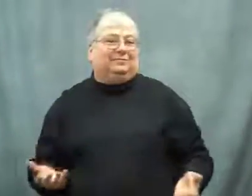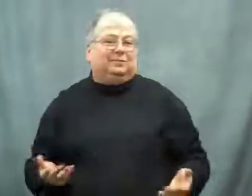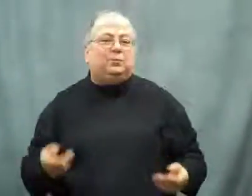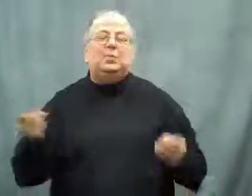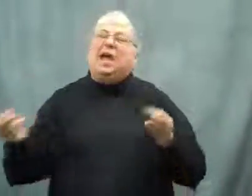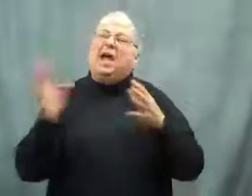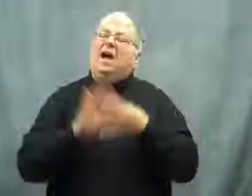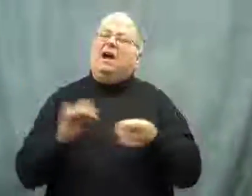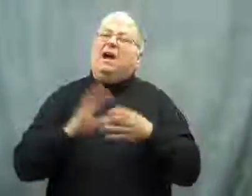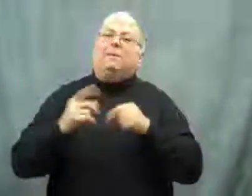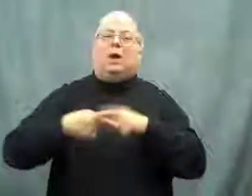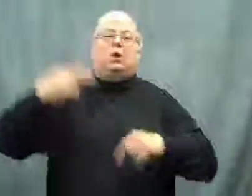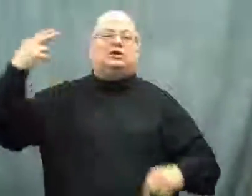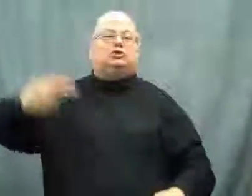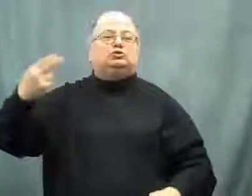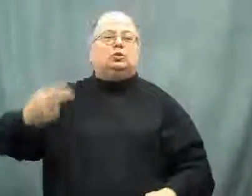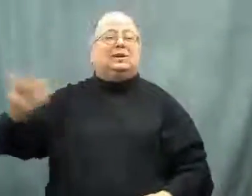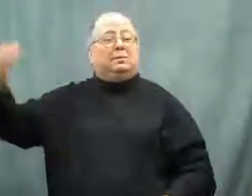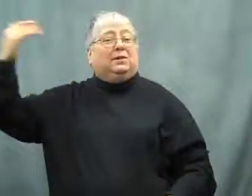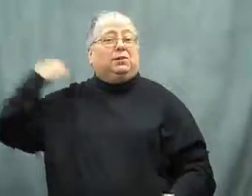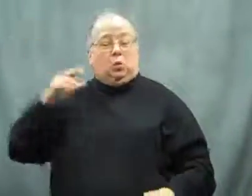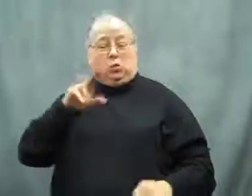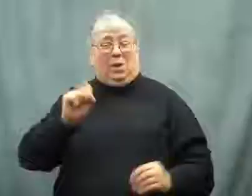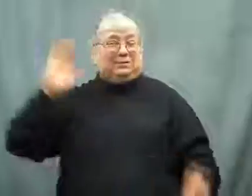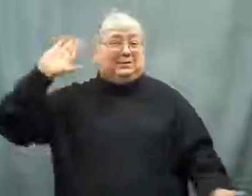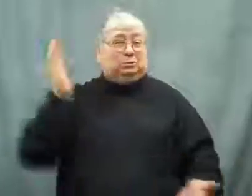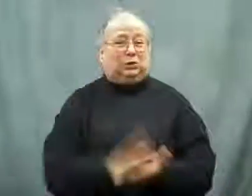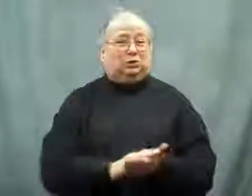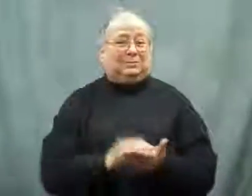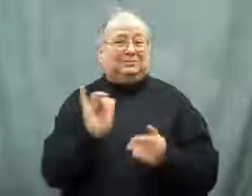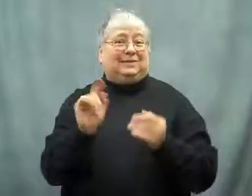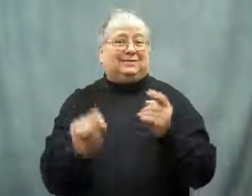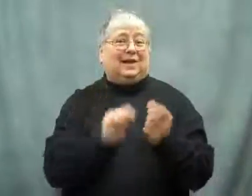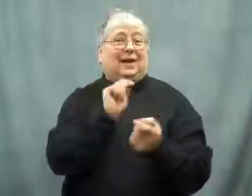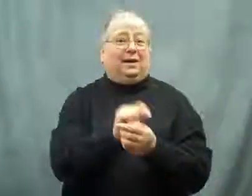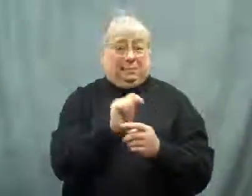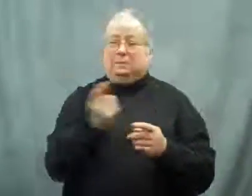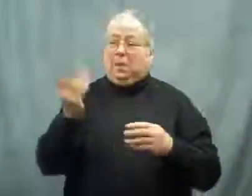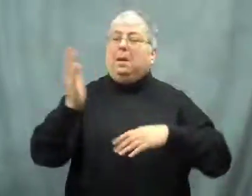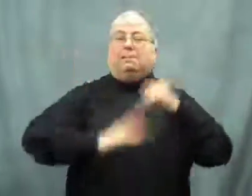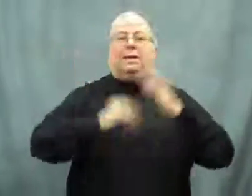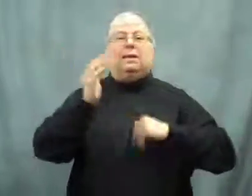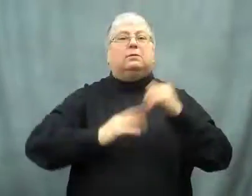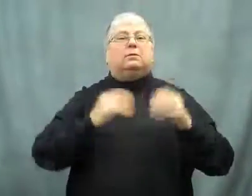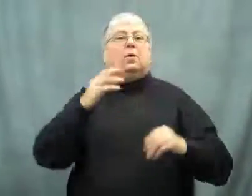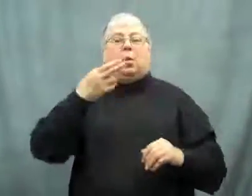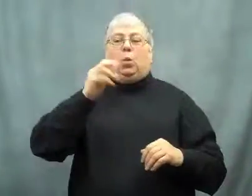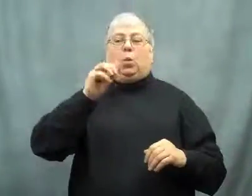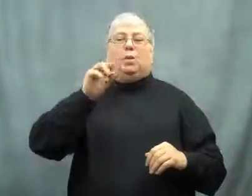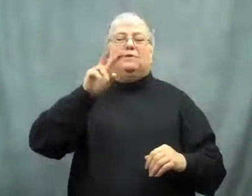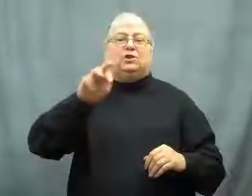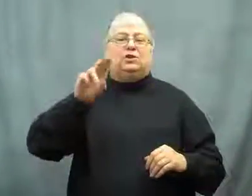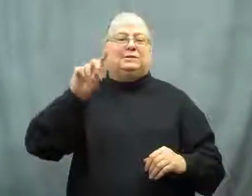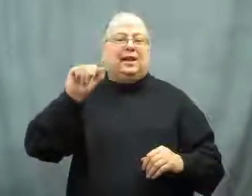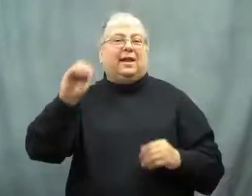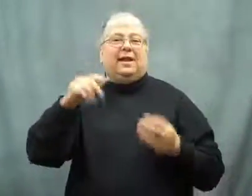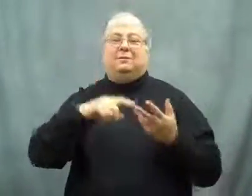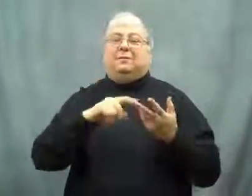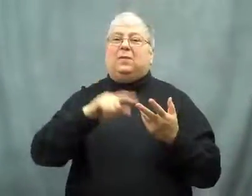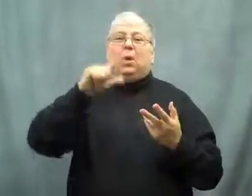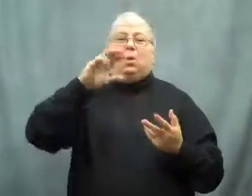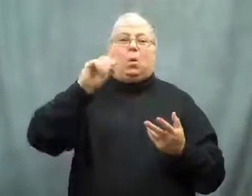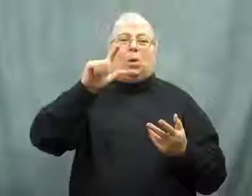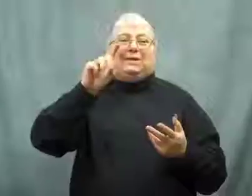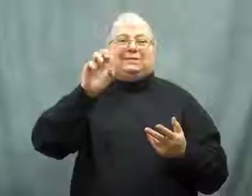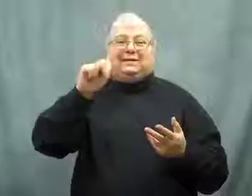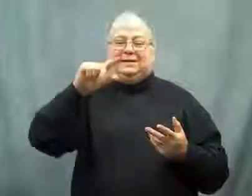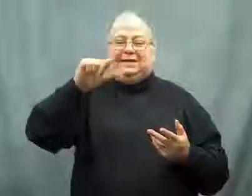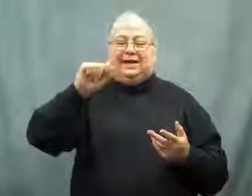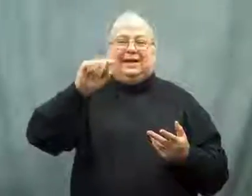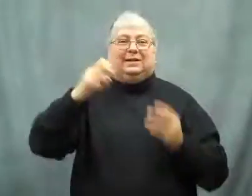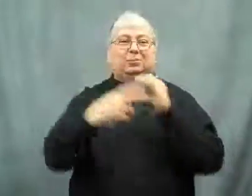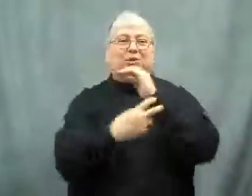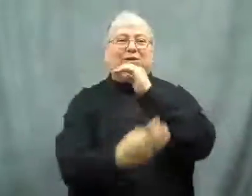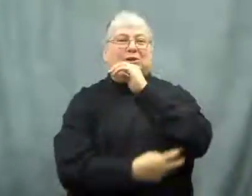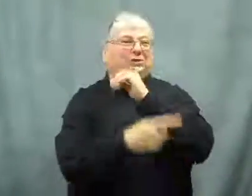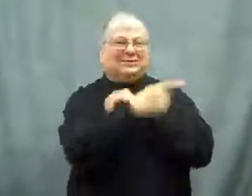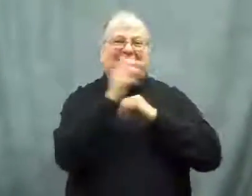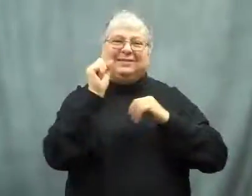He referred to the Great Depression in U.S. history.